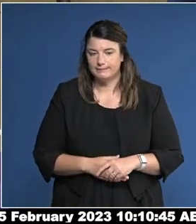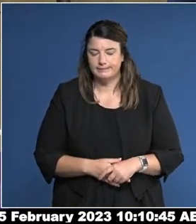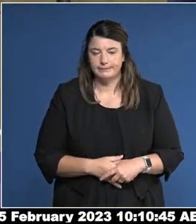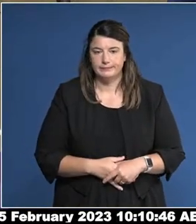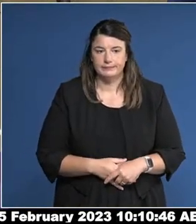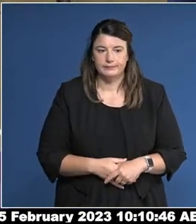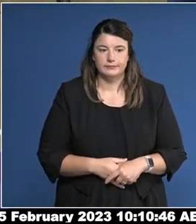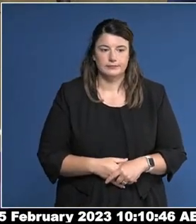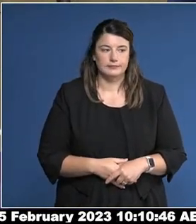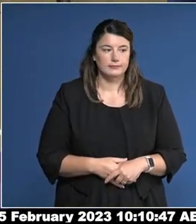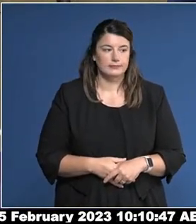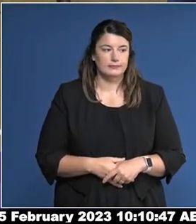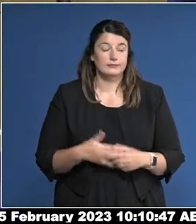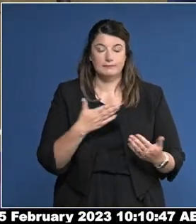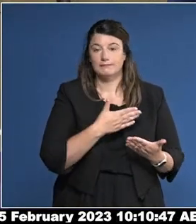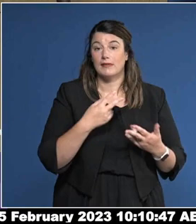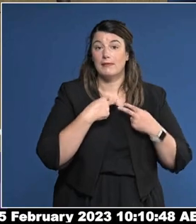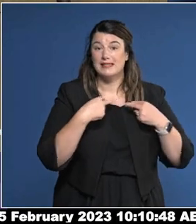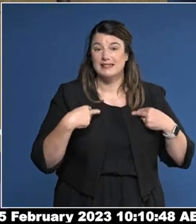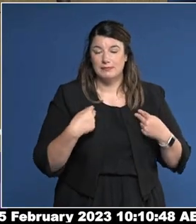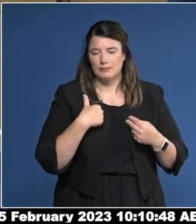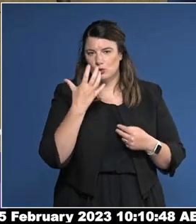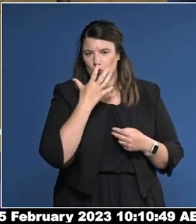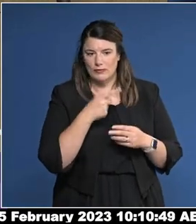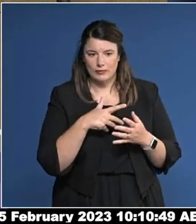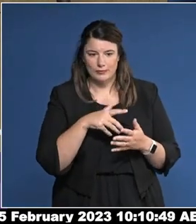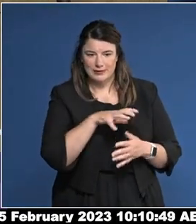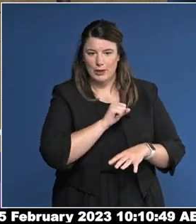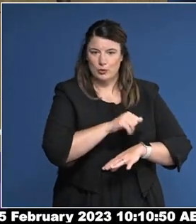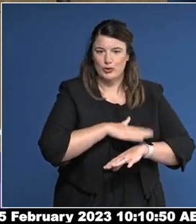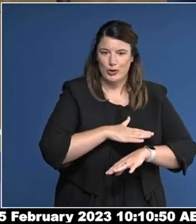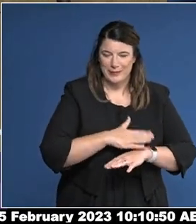Yes, Ms Eastman. I'm sorry to have taken up that time, but that is something I wanted to put. MS EASTMAN: Thank you, Chair.